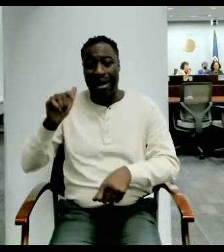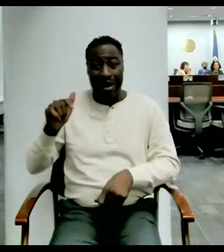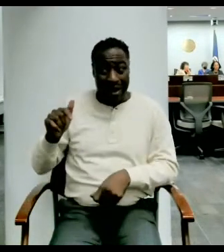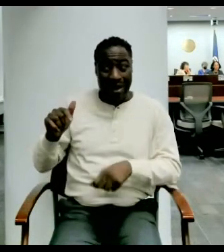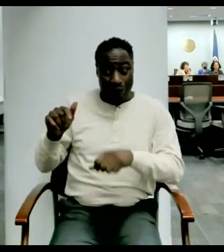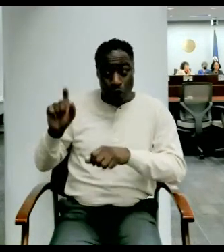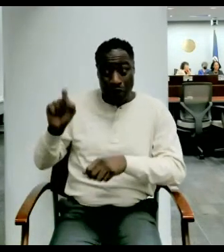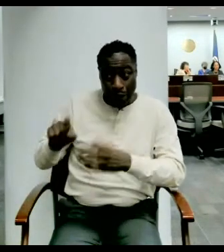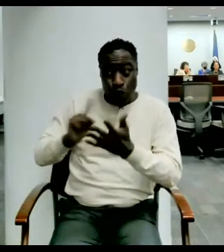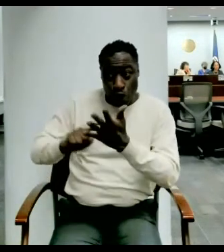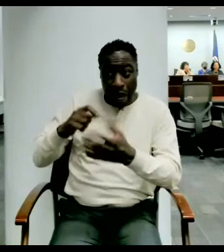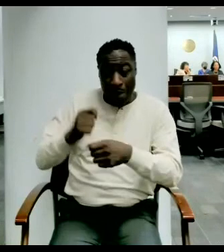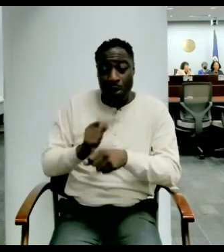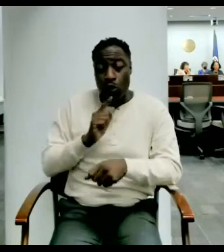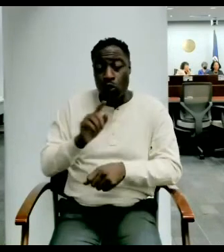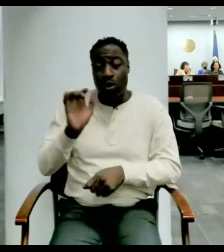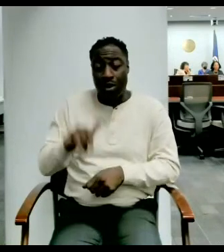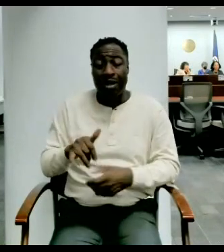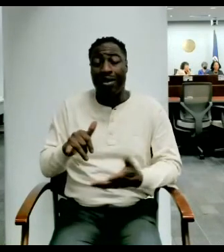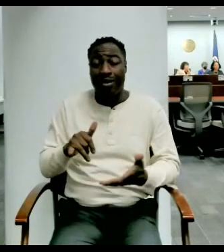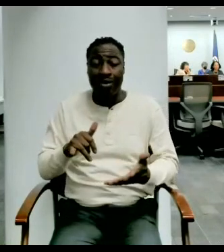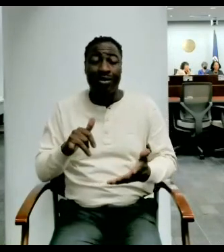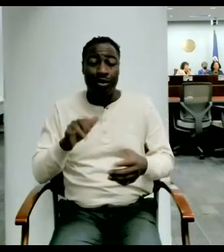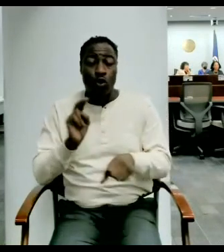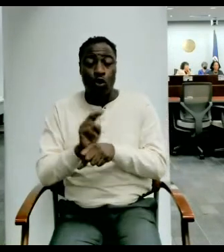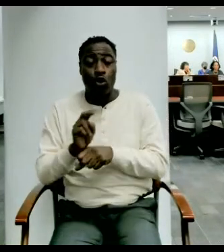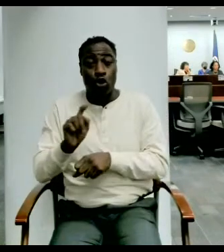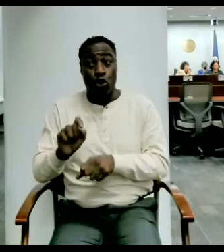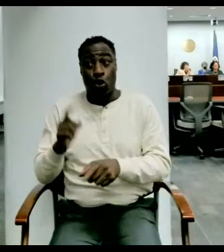that if they are using it unfairly there are going to be consequences for that.